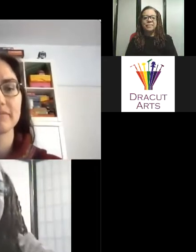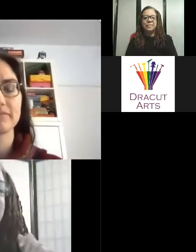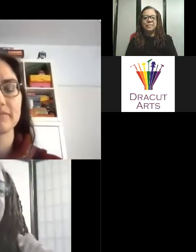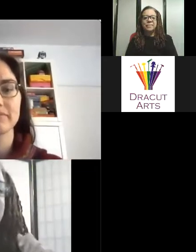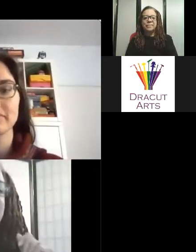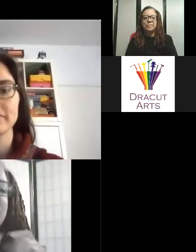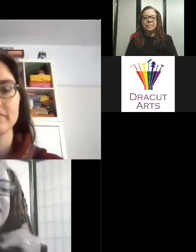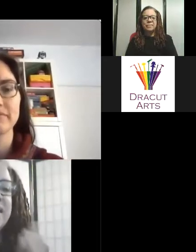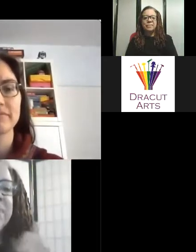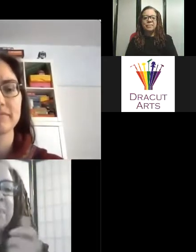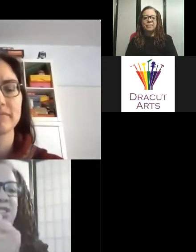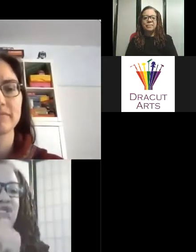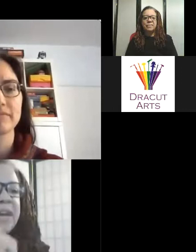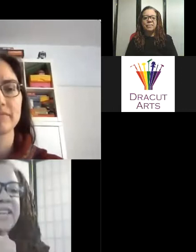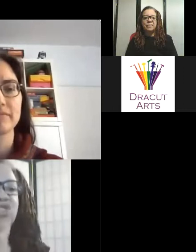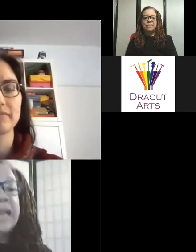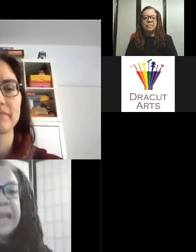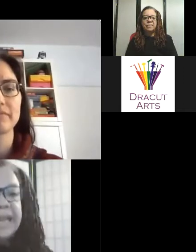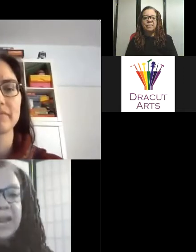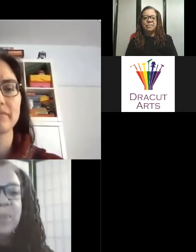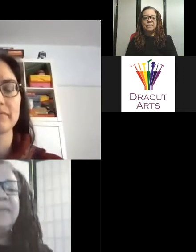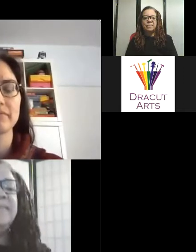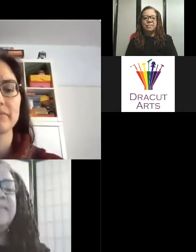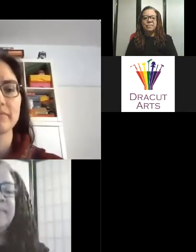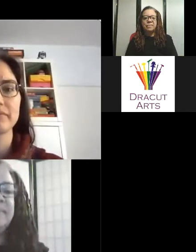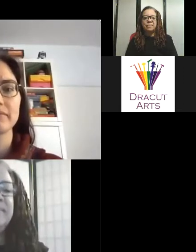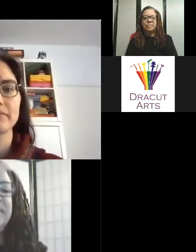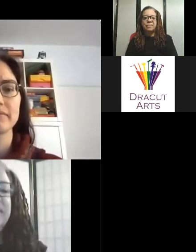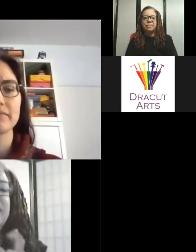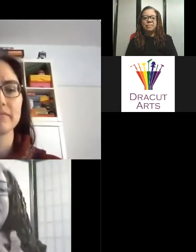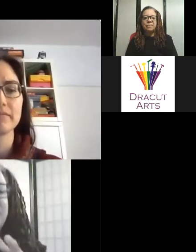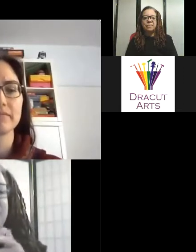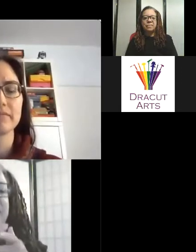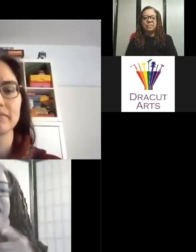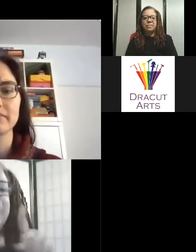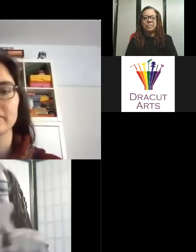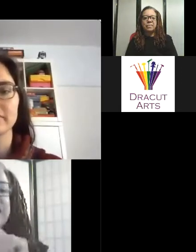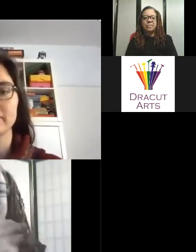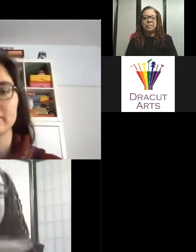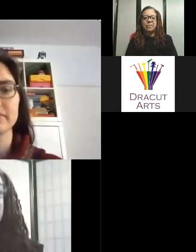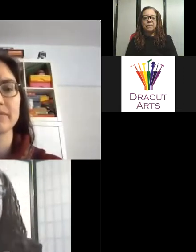changed just a little bit, until you kind of set on um, you know, the essential characteristics you wanted to maintain. Um,